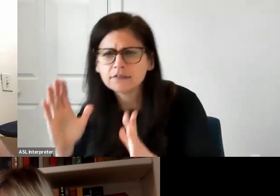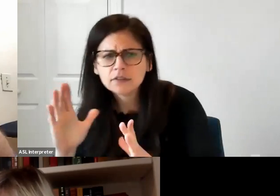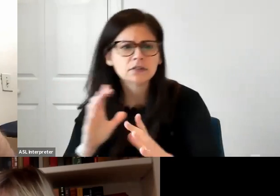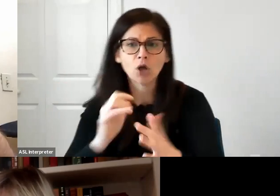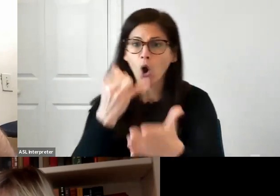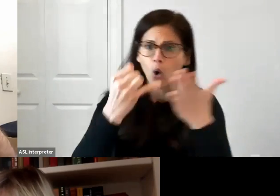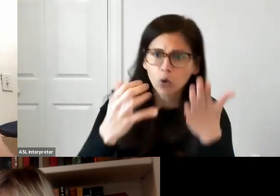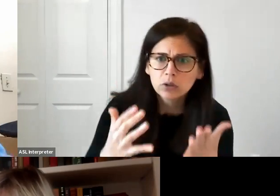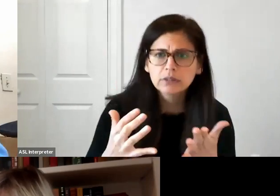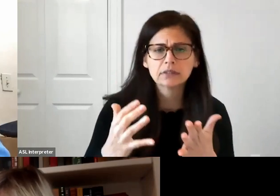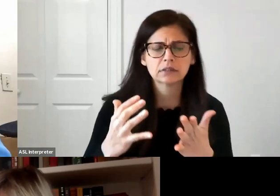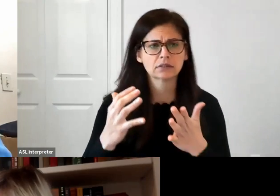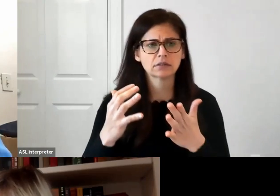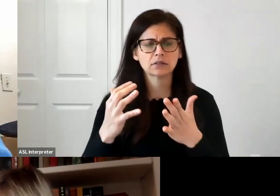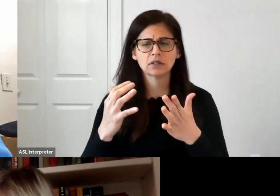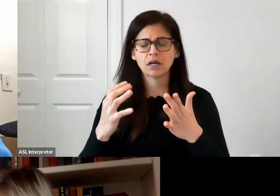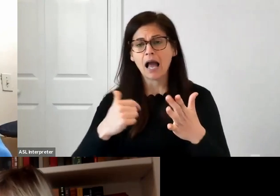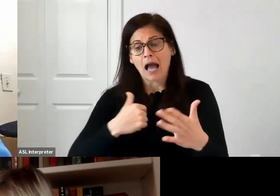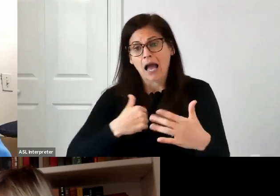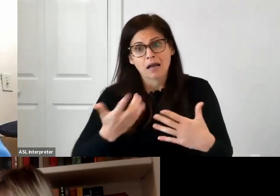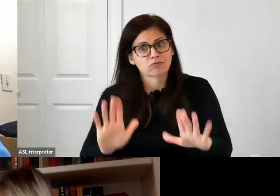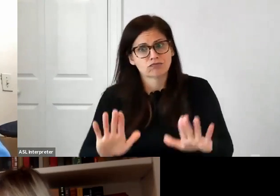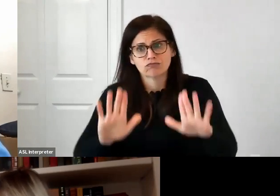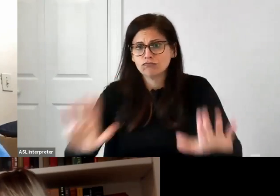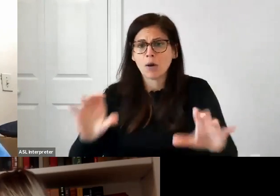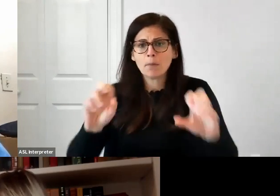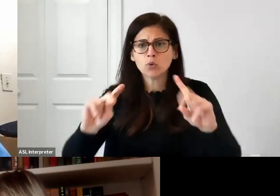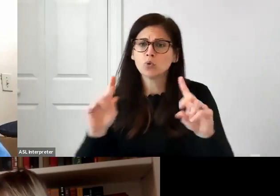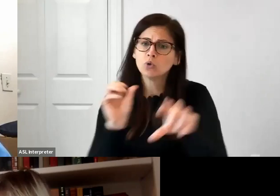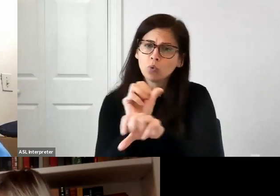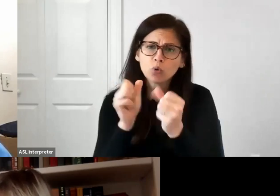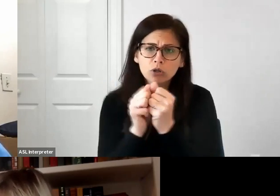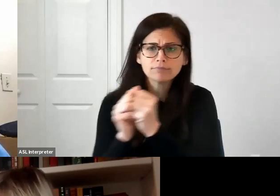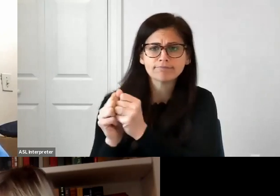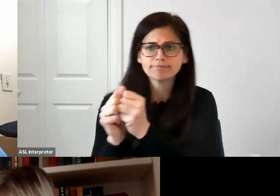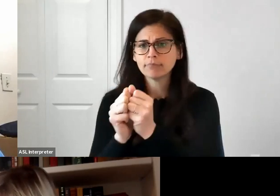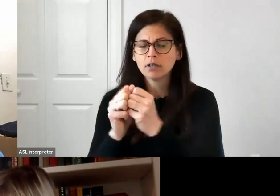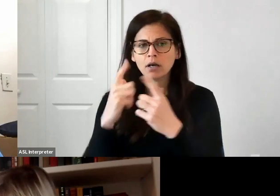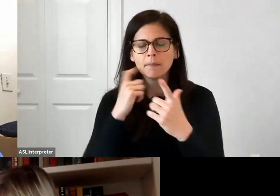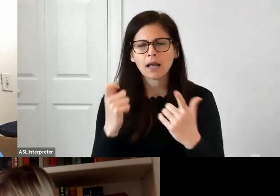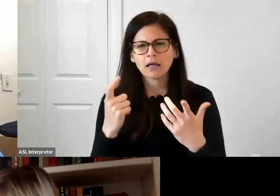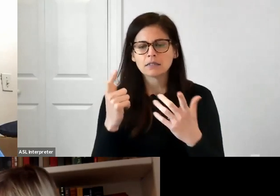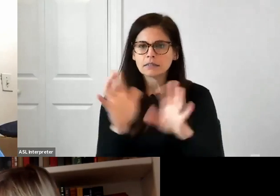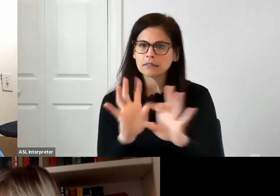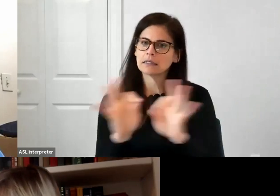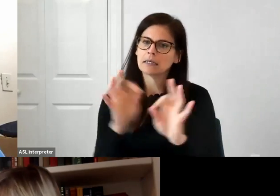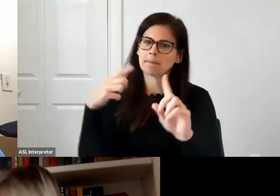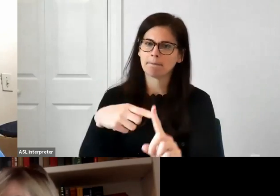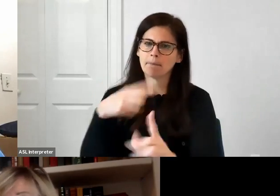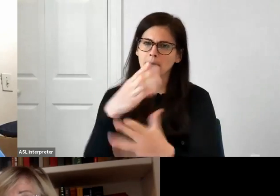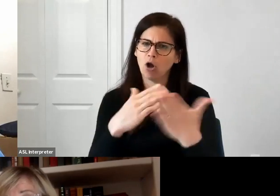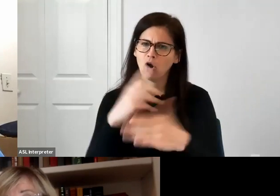the wonderful opportunity to work alongside. Because the key part of UP is this idea